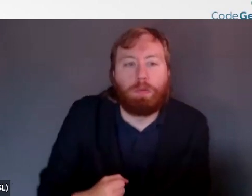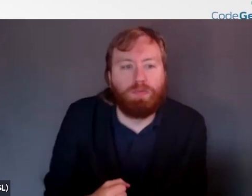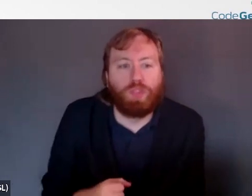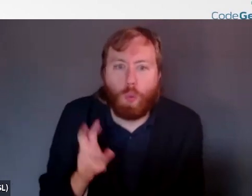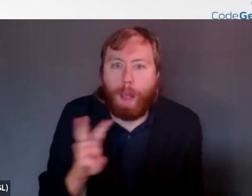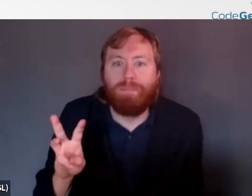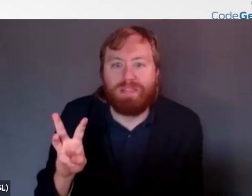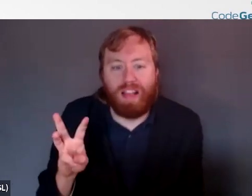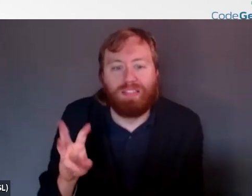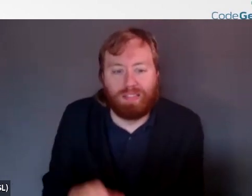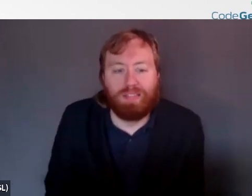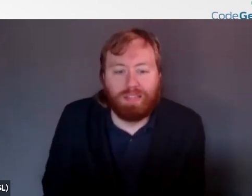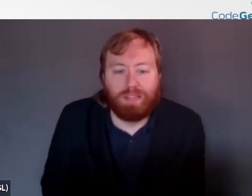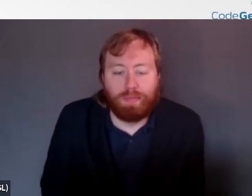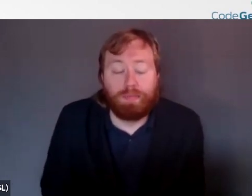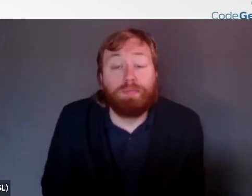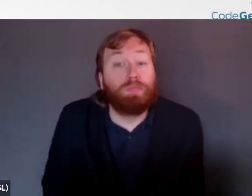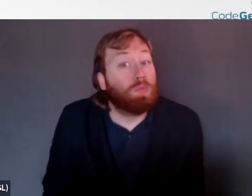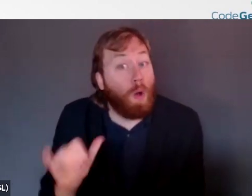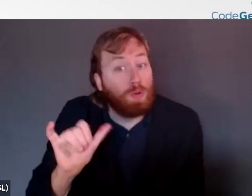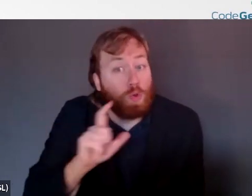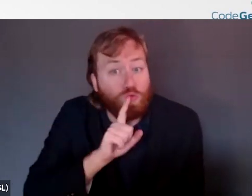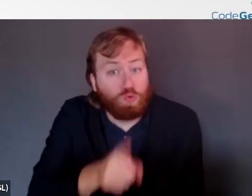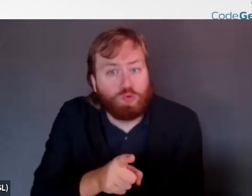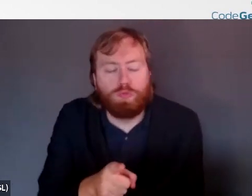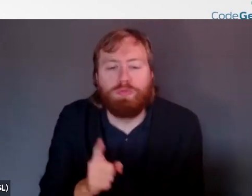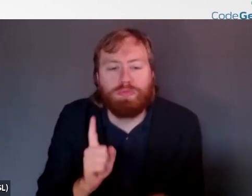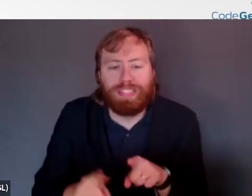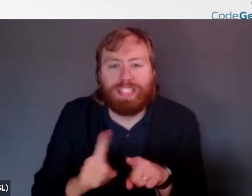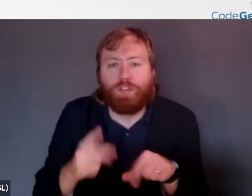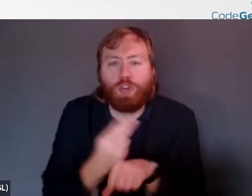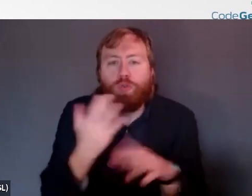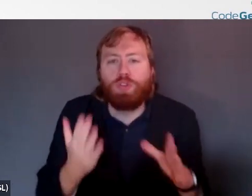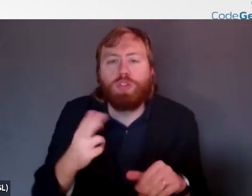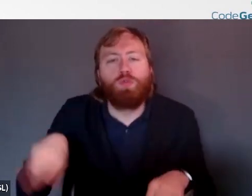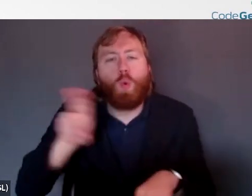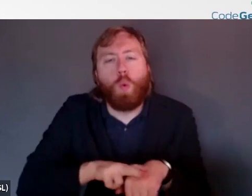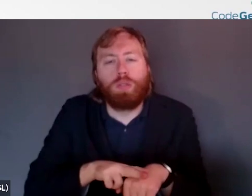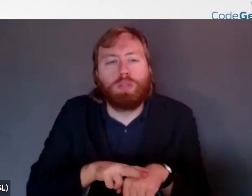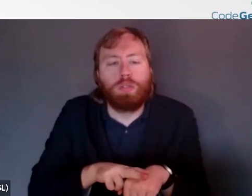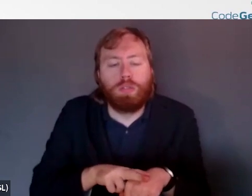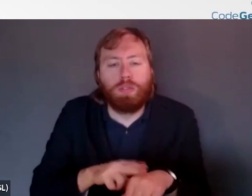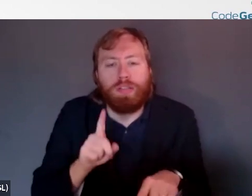One thing that is also true is different visitors, of course, use different navigation and content consumption techniques.